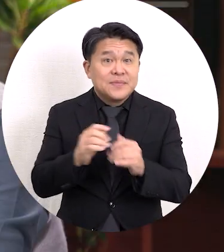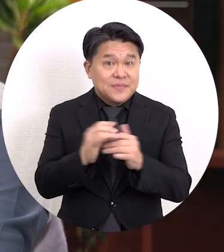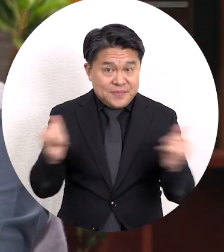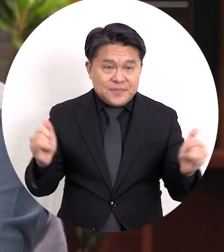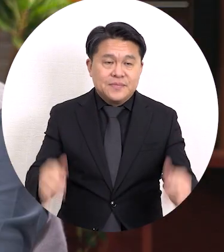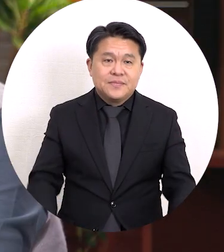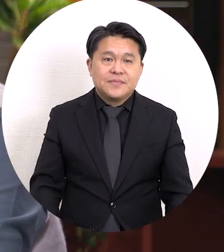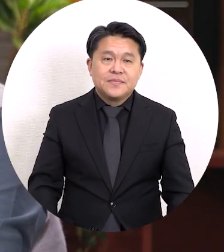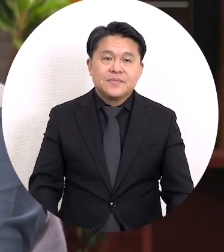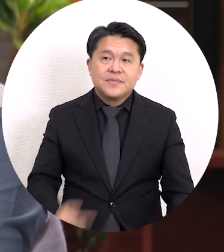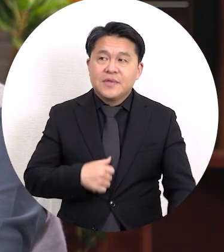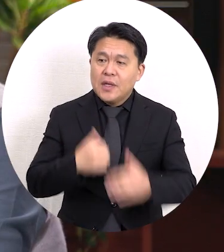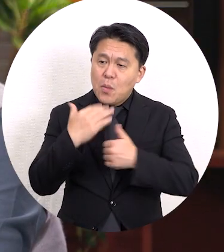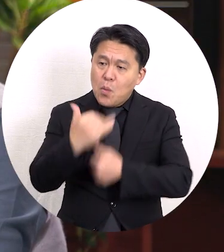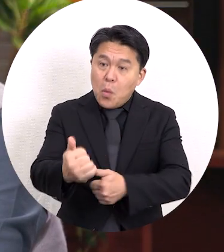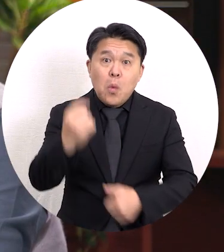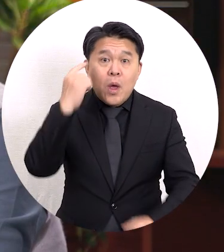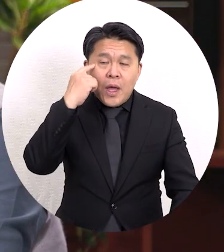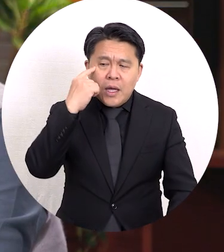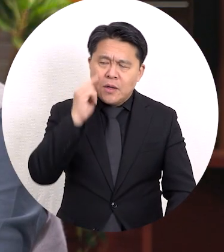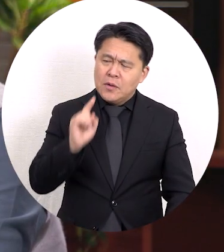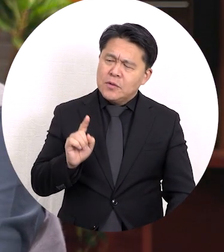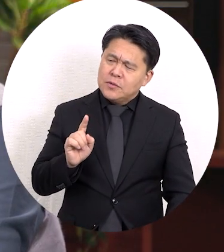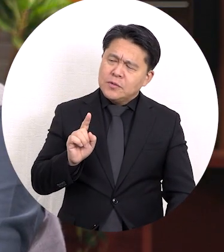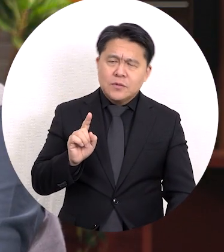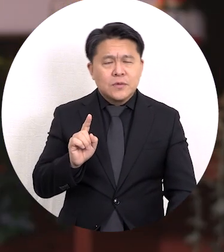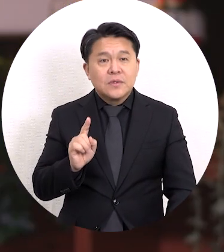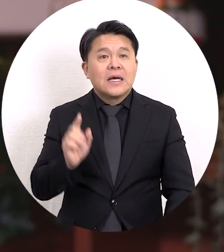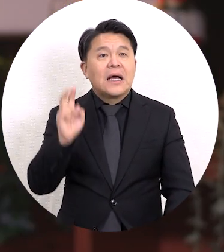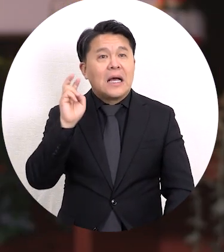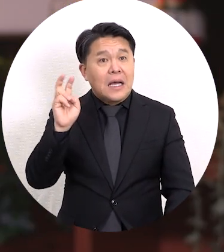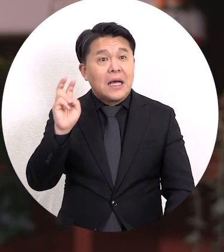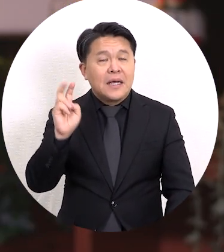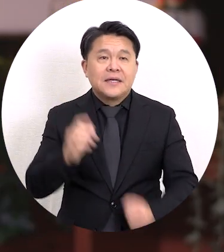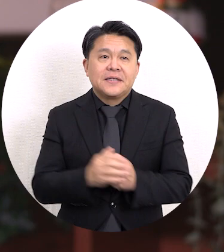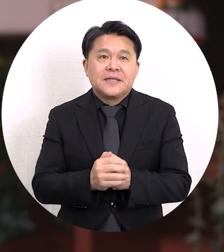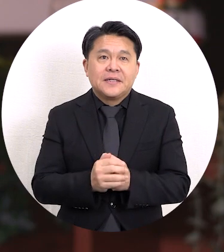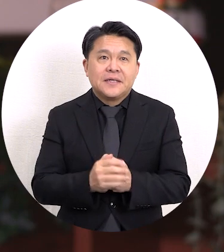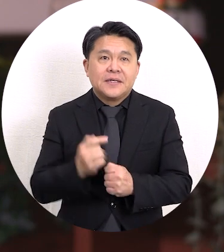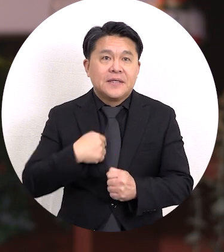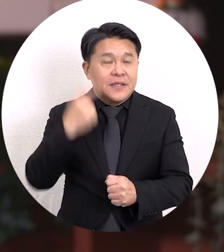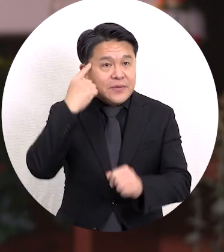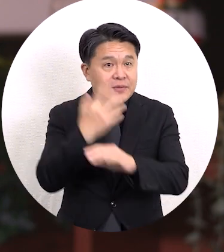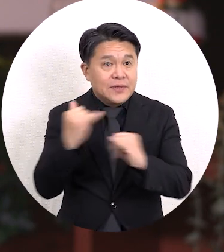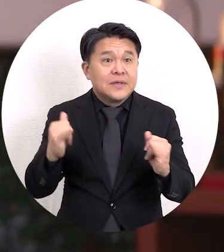Reflecting on why I was invited here today, I realized... First of all, I’m one of the few scholars